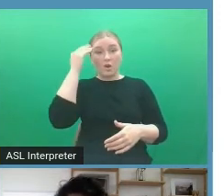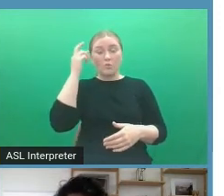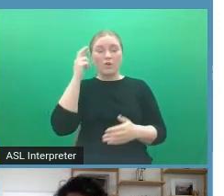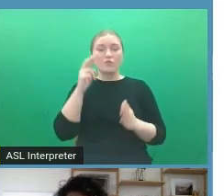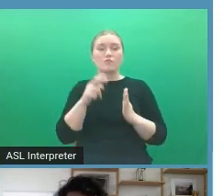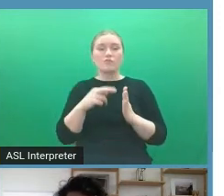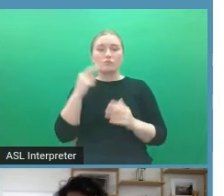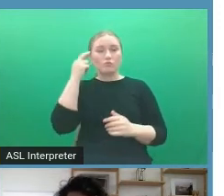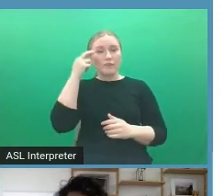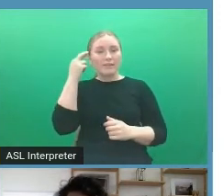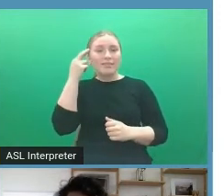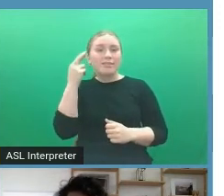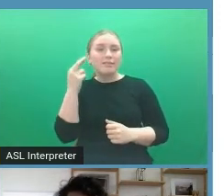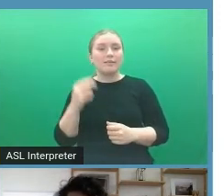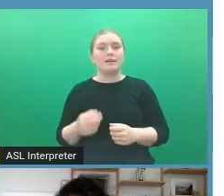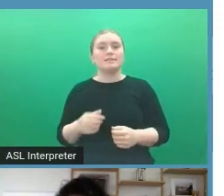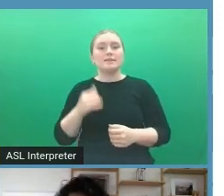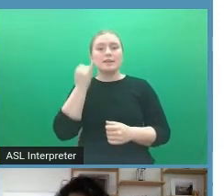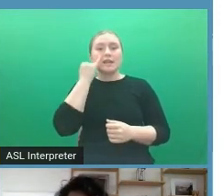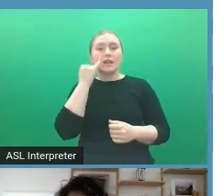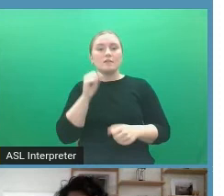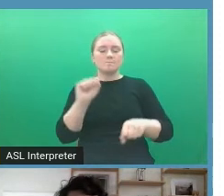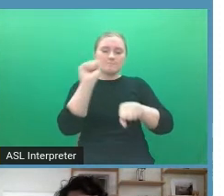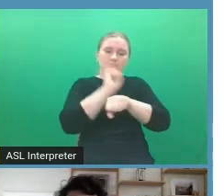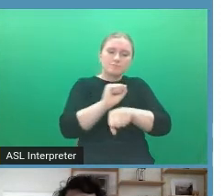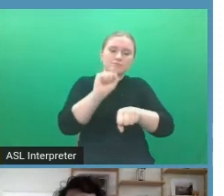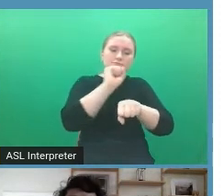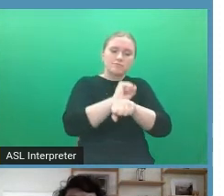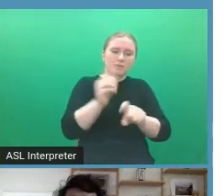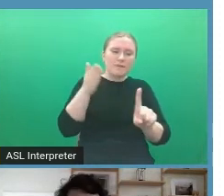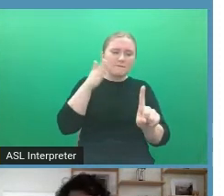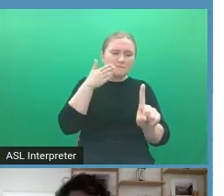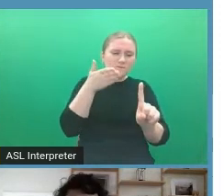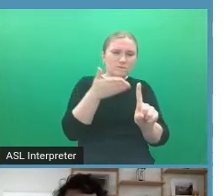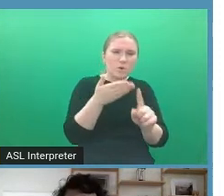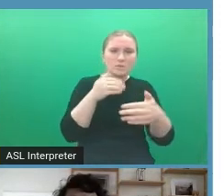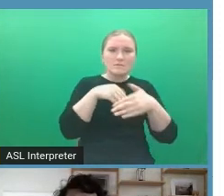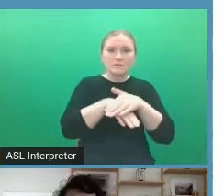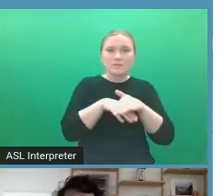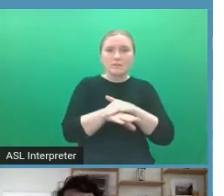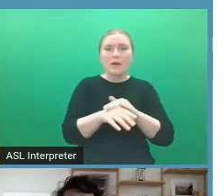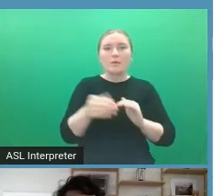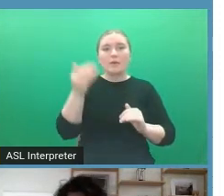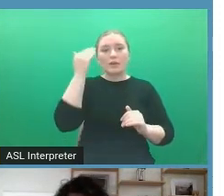consideration of each one of these things, then we can not only add safe conditions for the object,